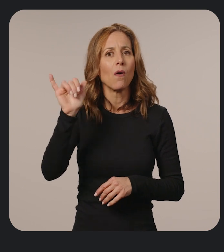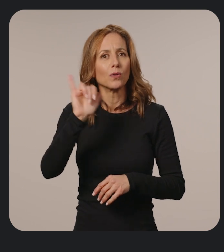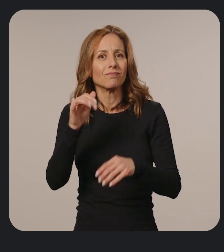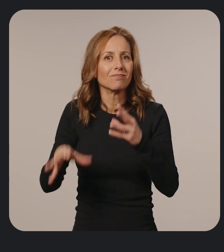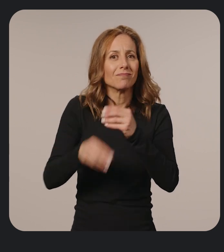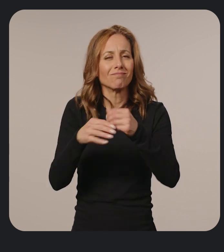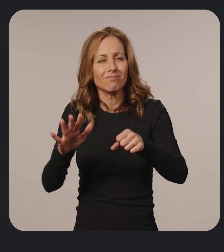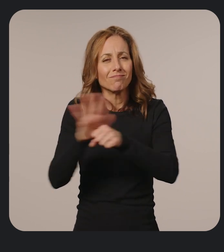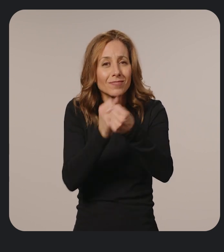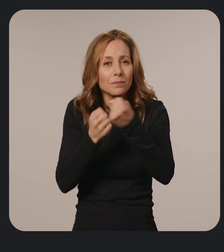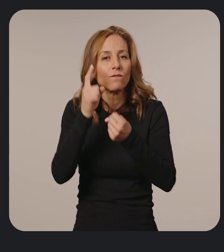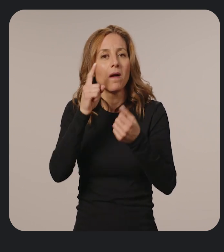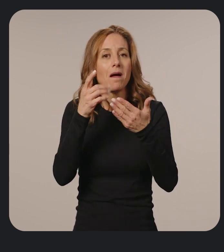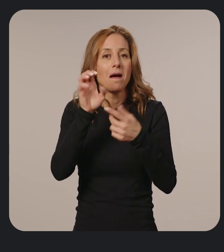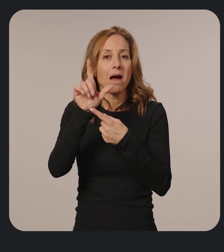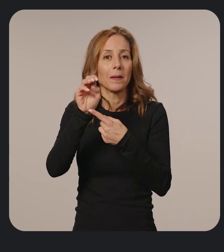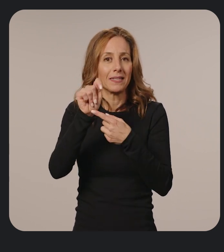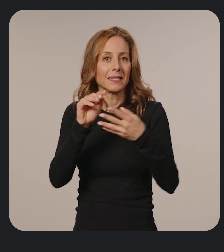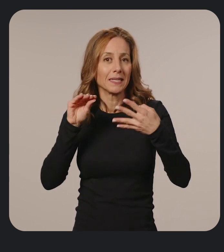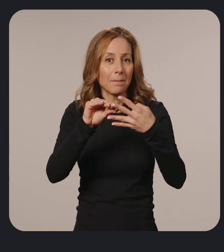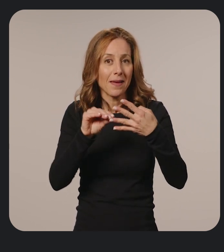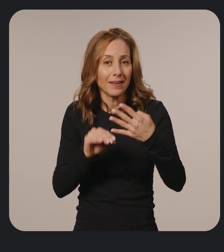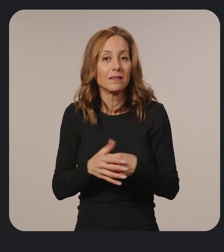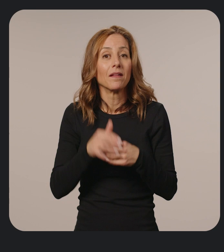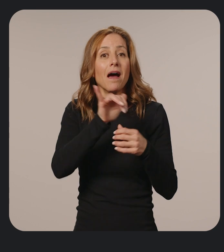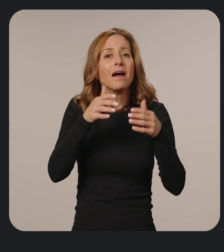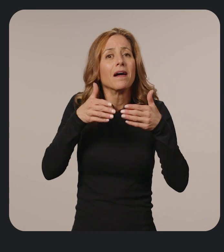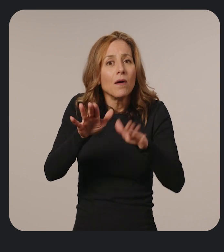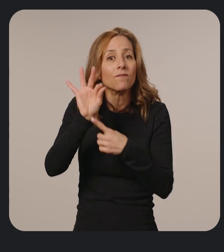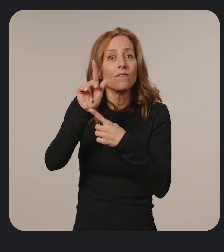Flutter 3.10 also adds full support for element embedding.